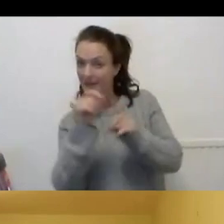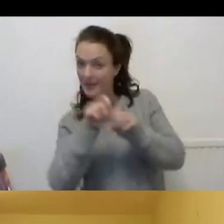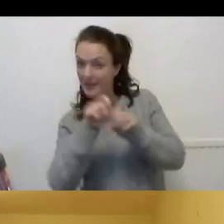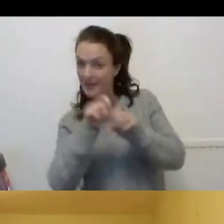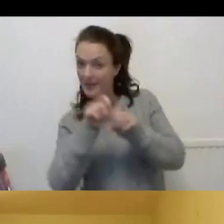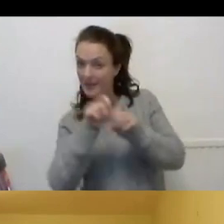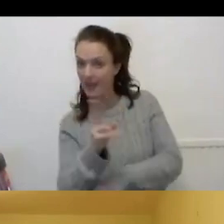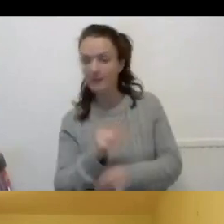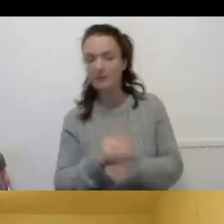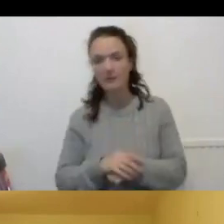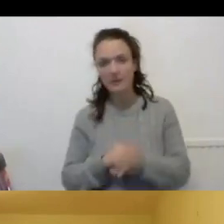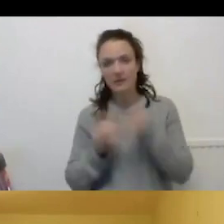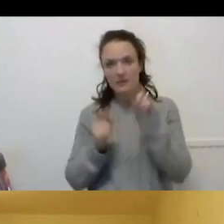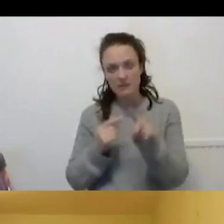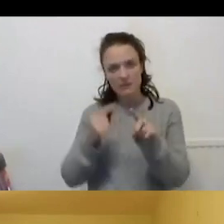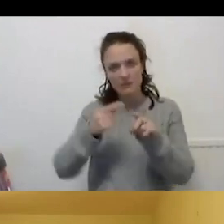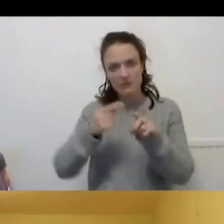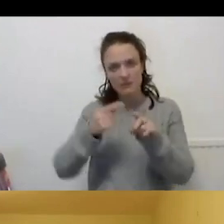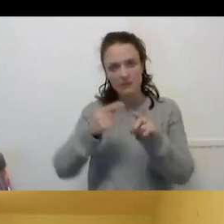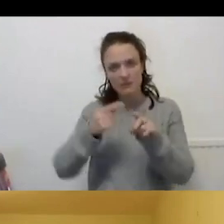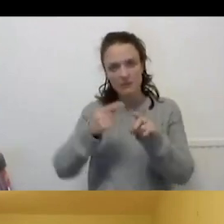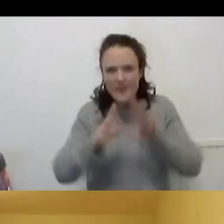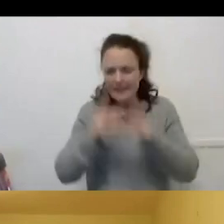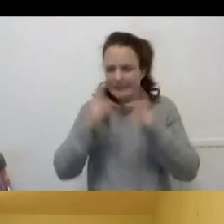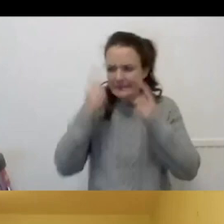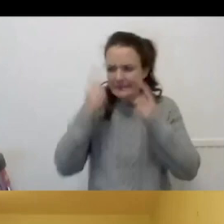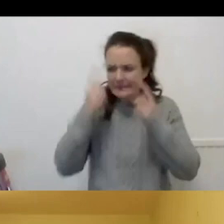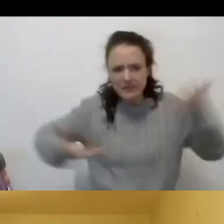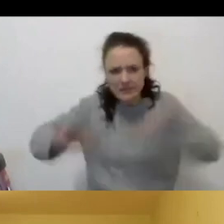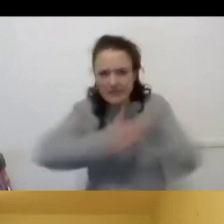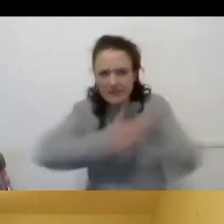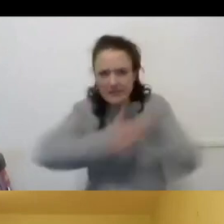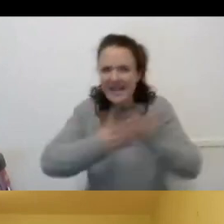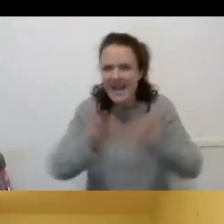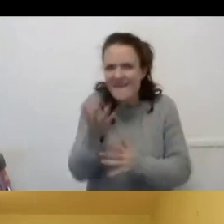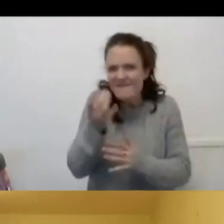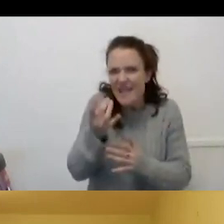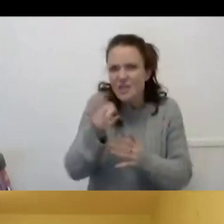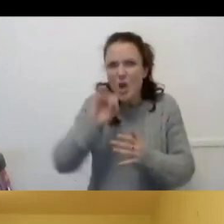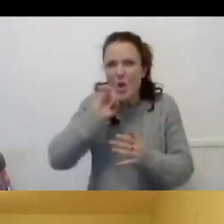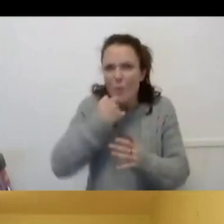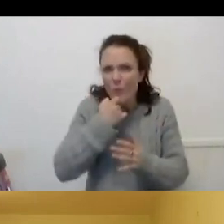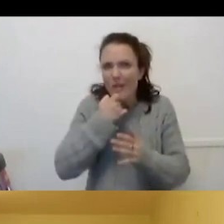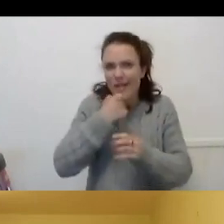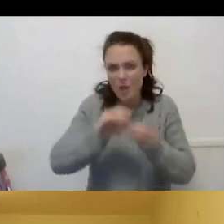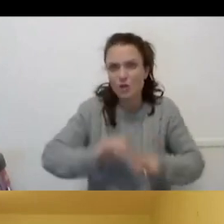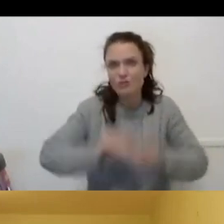infections are most likely to cause a pandemic. And we have had problems with Corona viruses, such